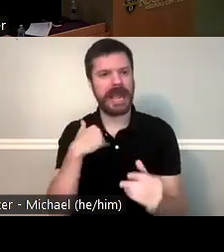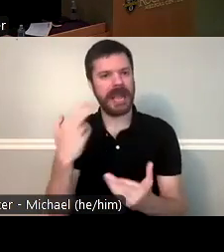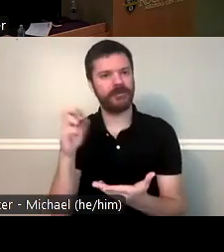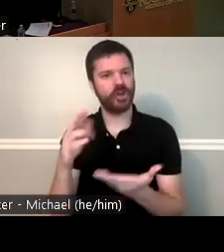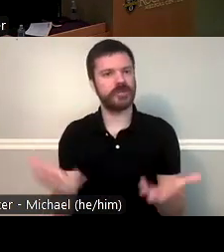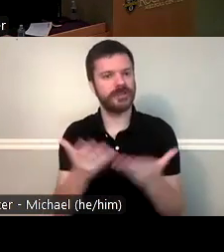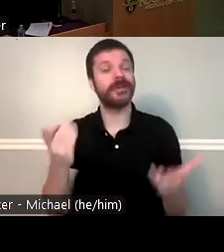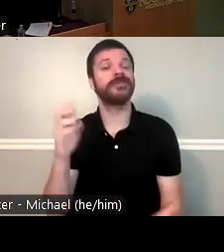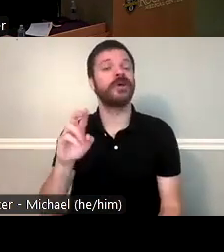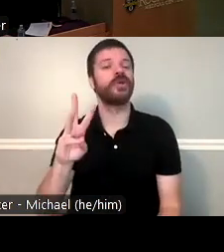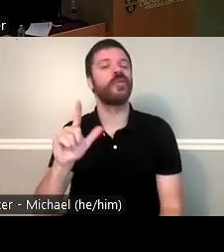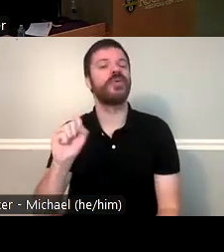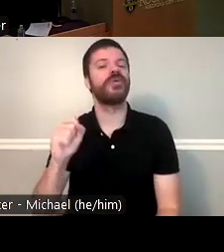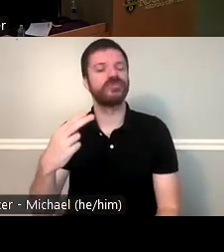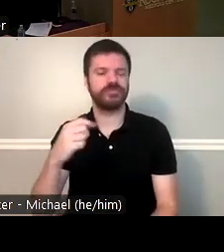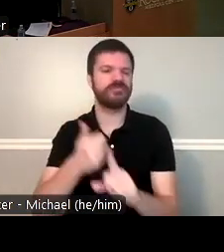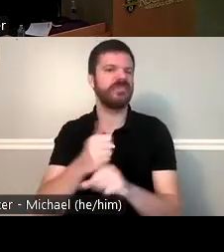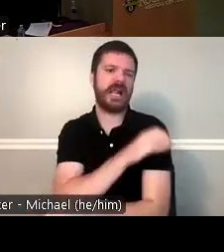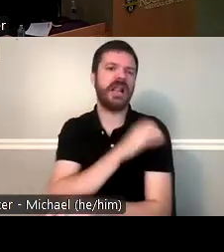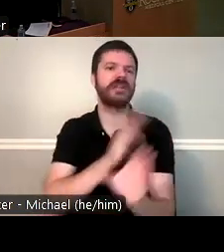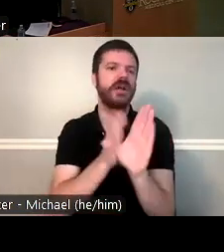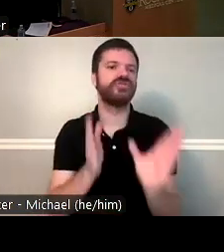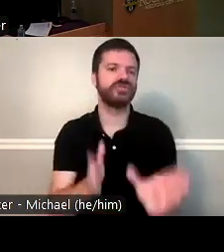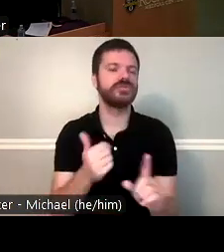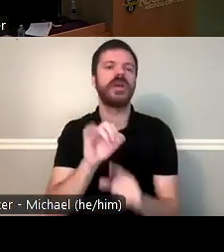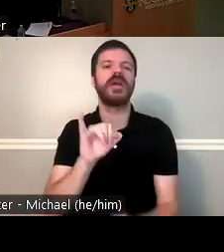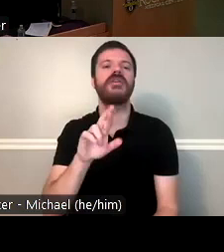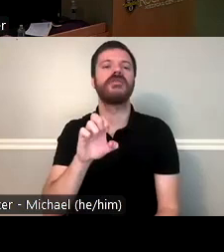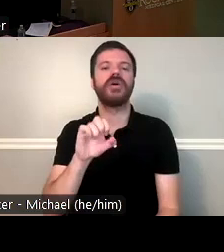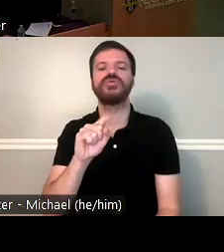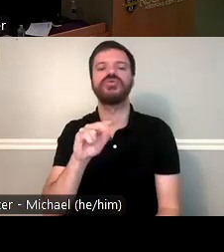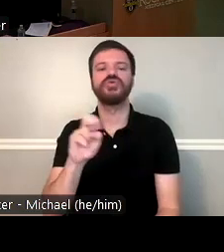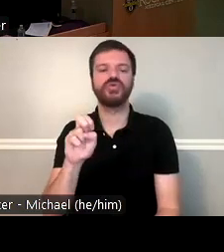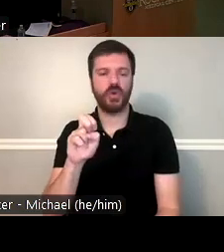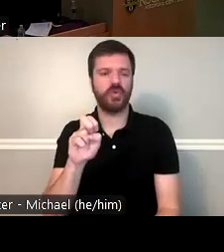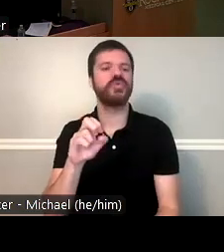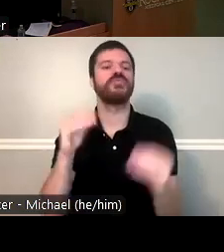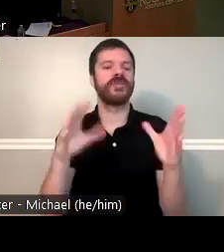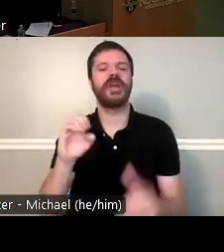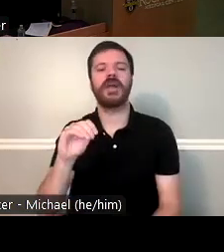is a clinical psychologist she's Firestone professor amerita in the crown school and